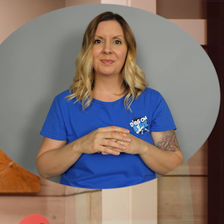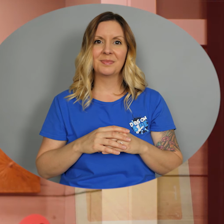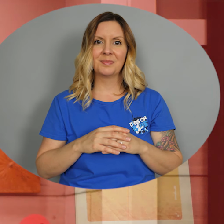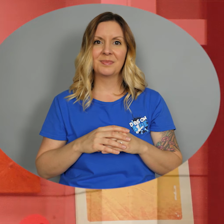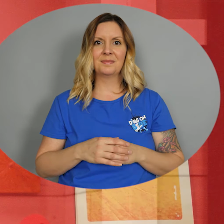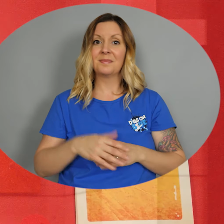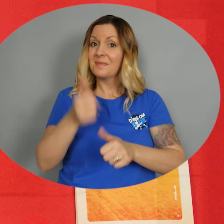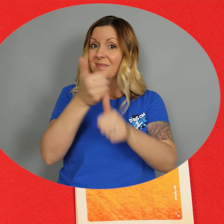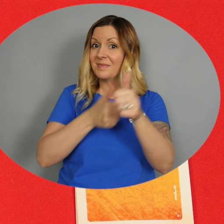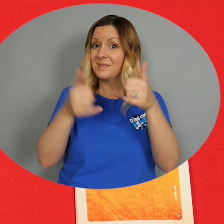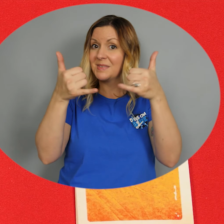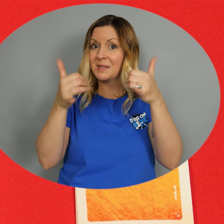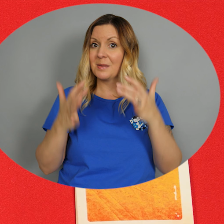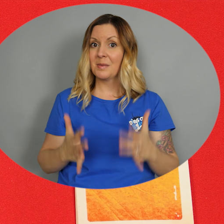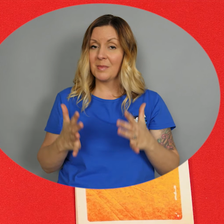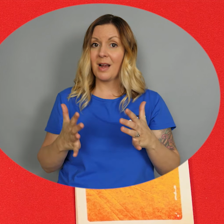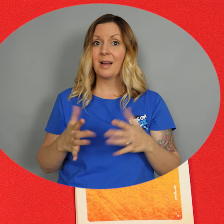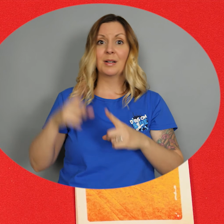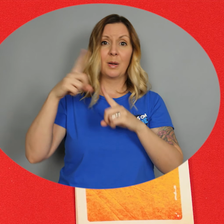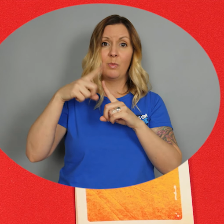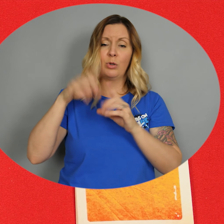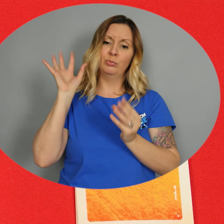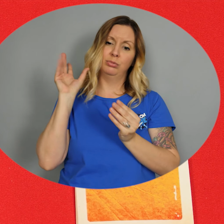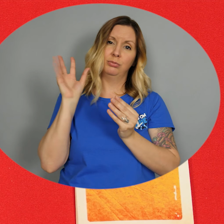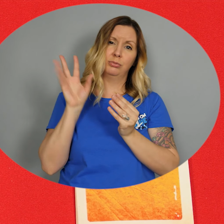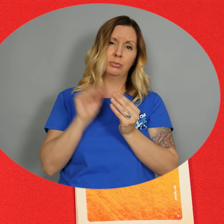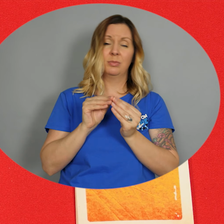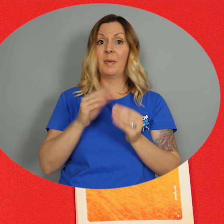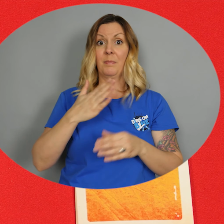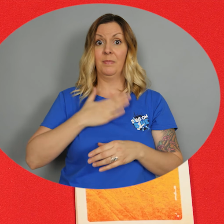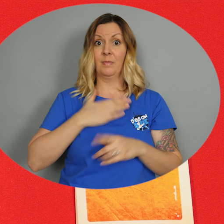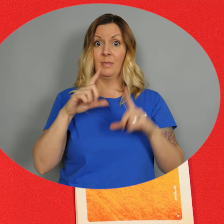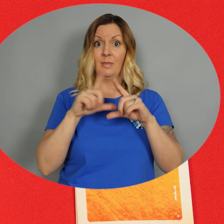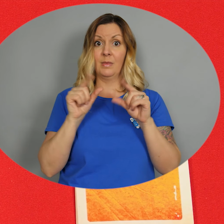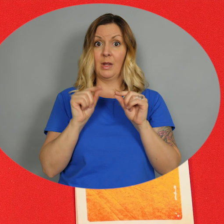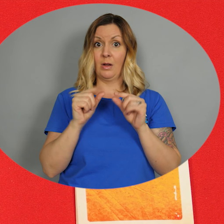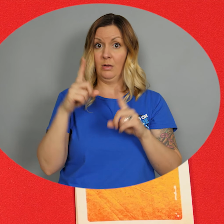step. Here, each player adds together all of the points showing in the top right hand